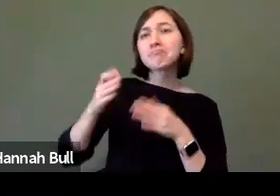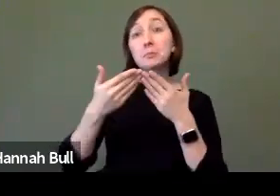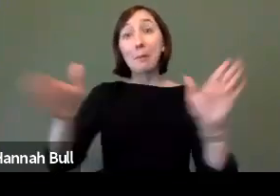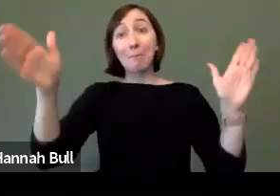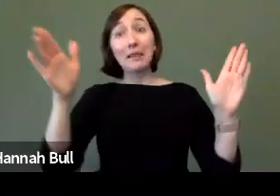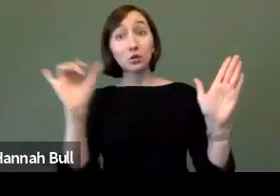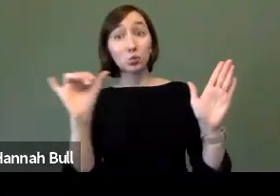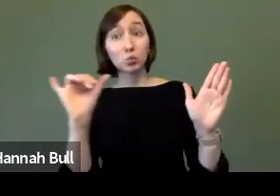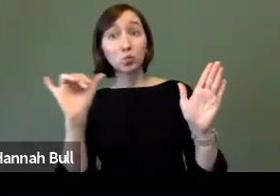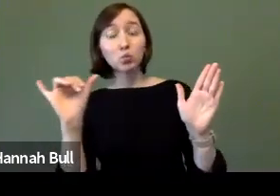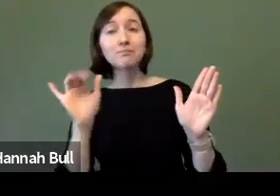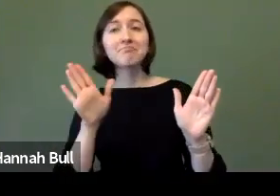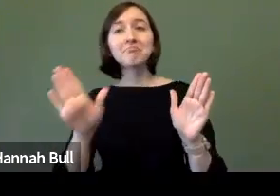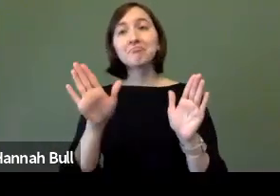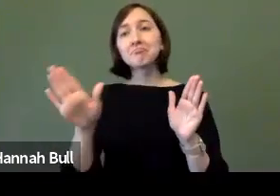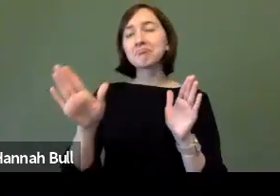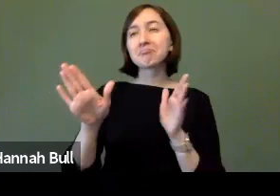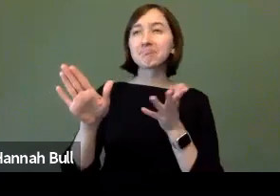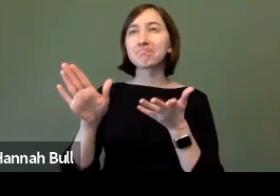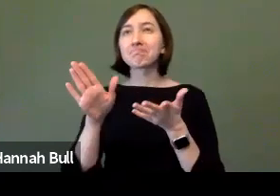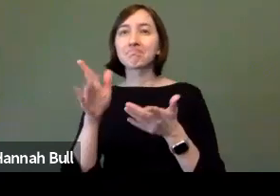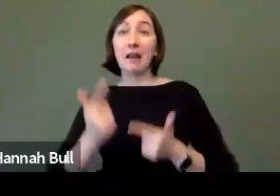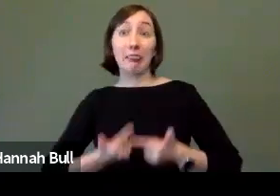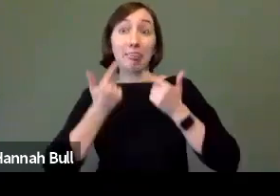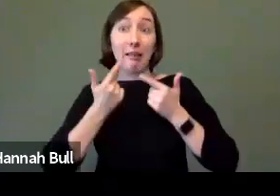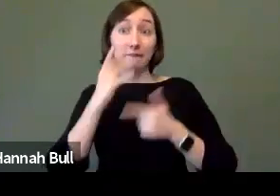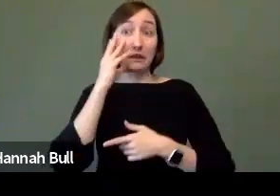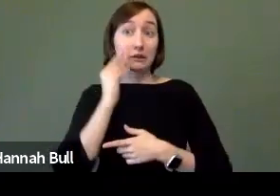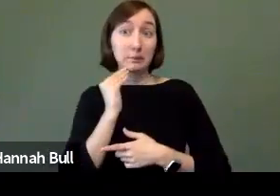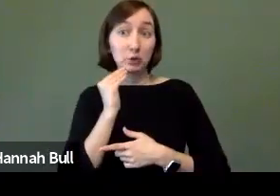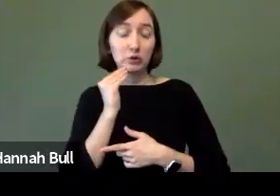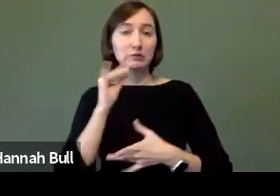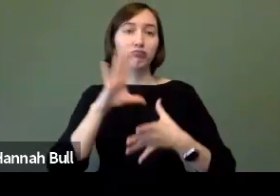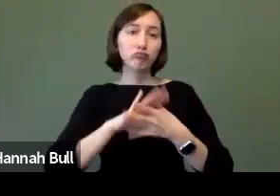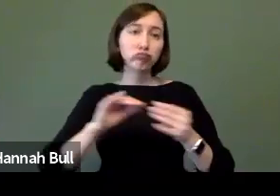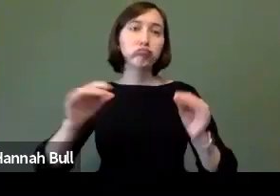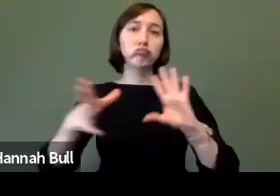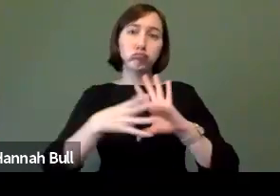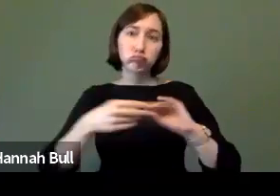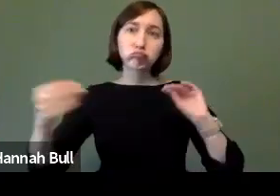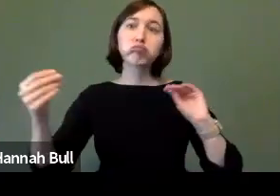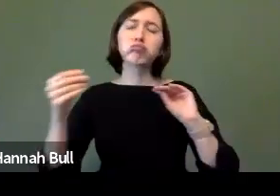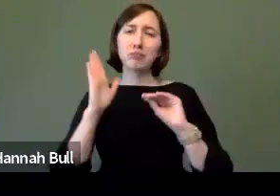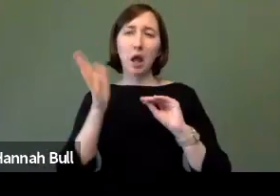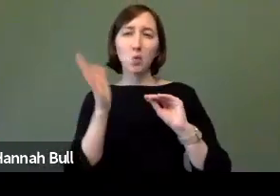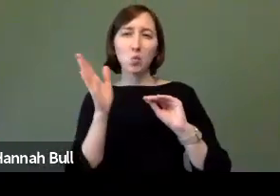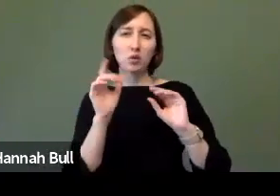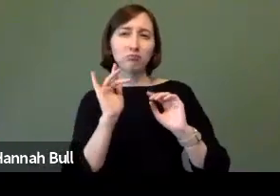a slice of their life experience. I'll put that in the chat also if you're interested